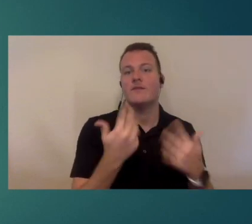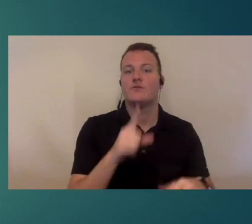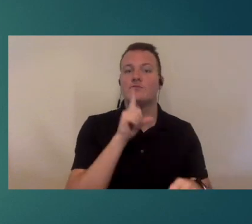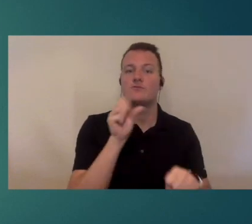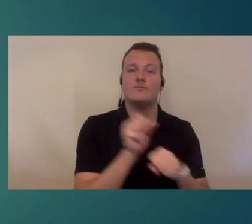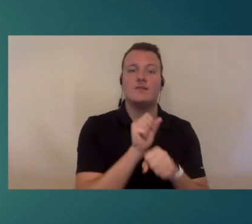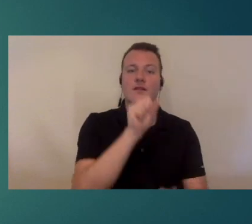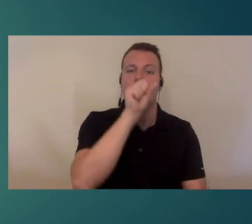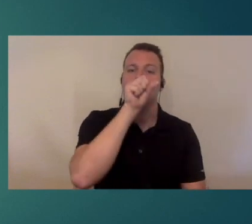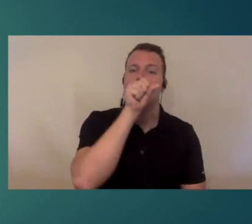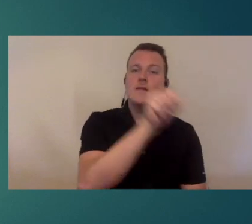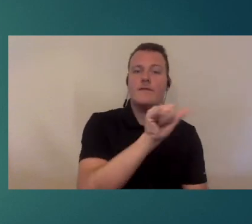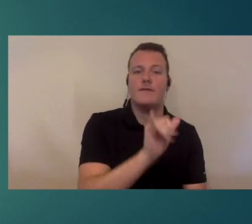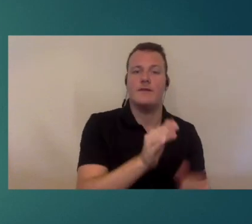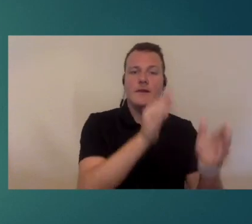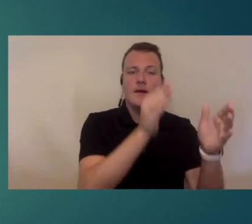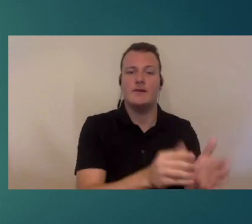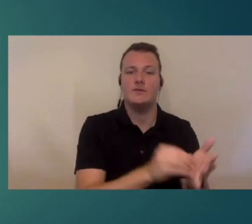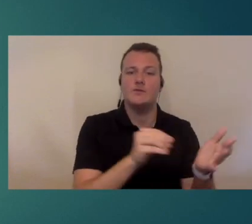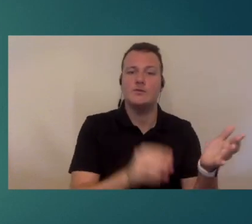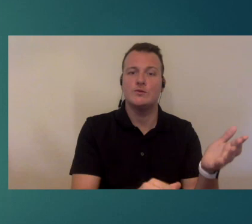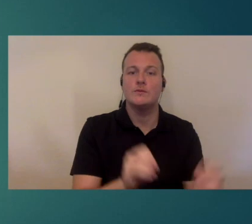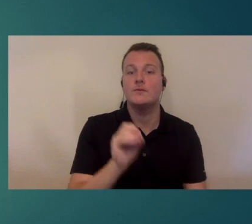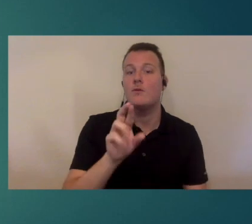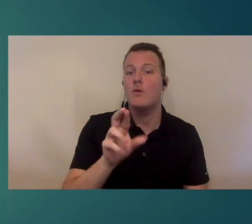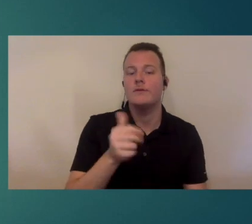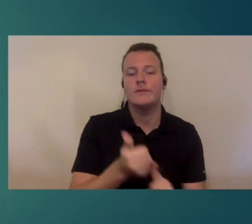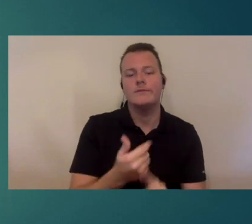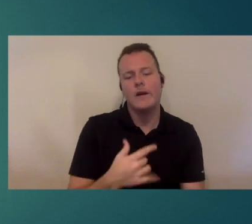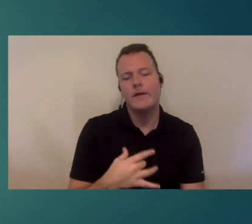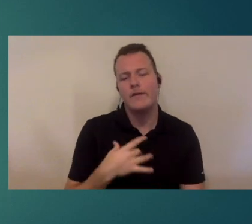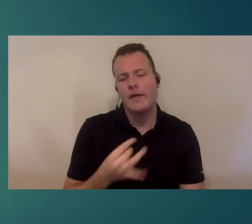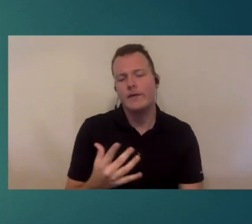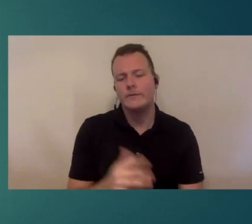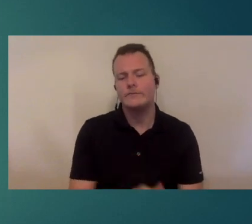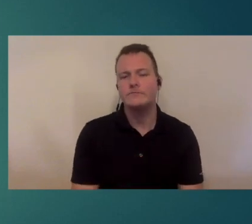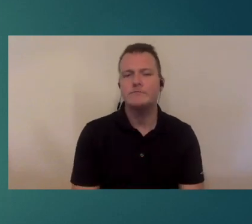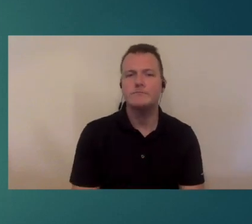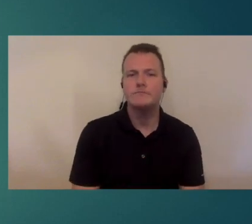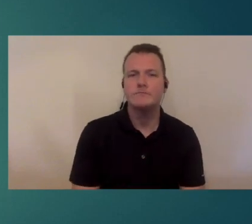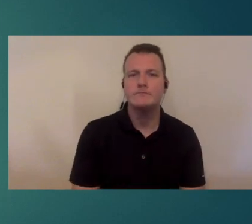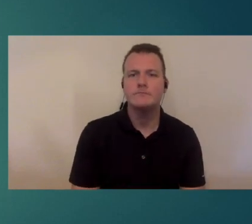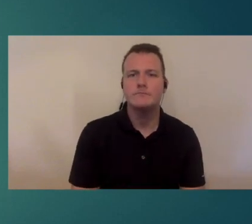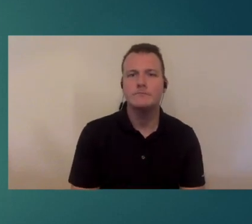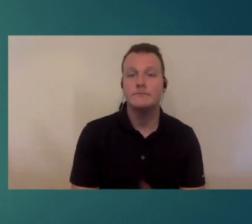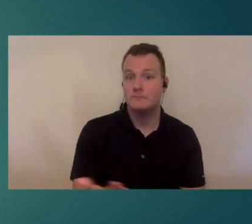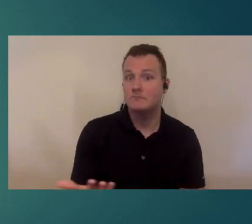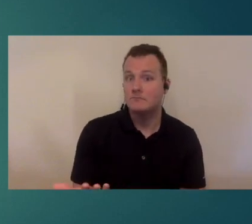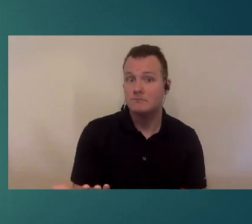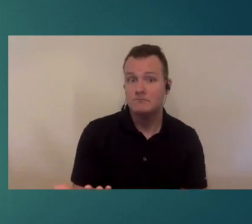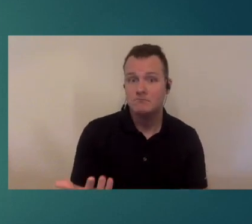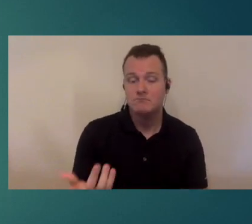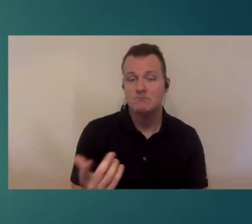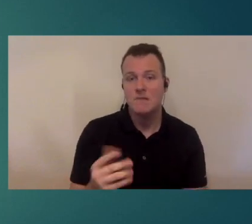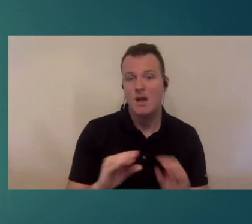this extern versus one that they just liked. So to me it's really important